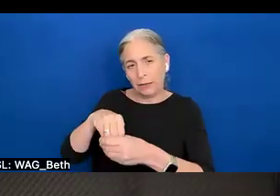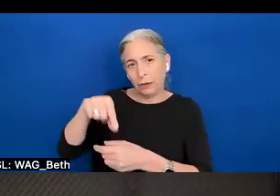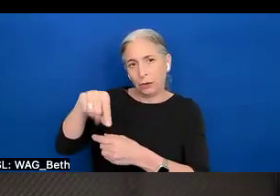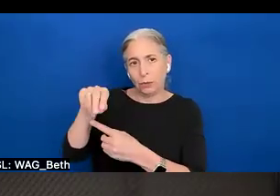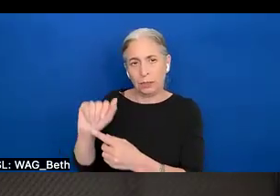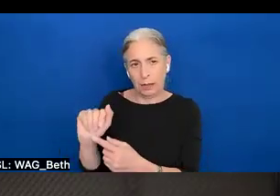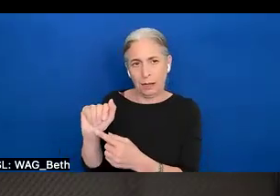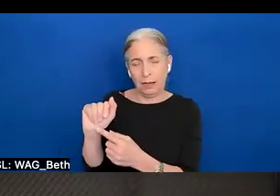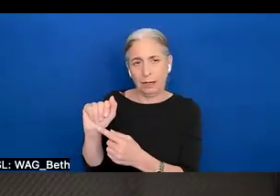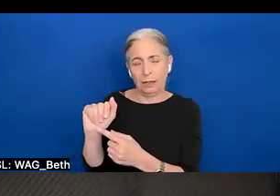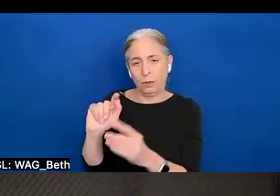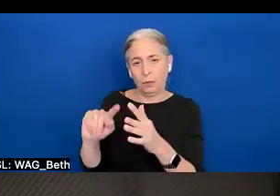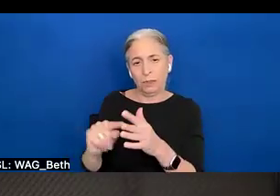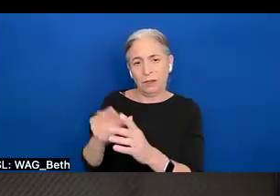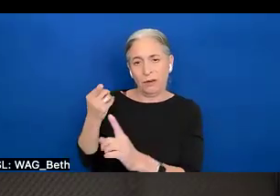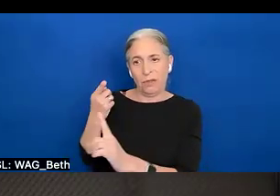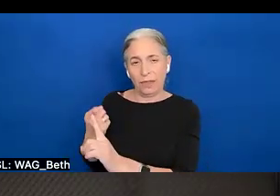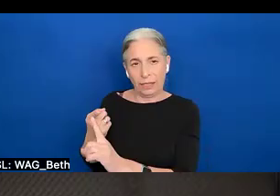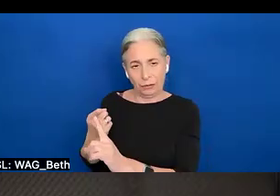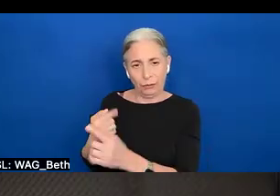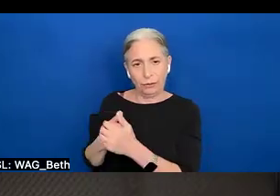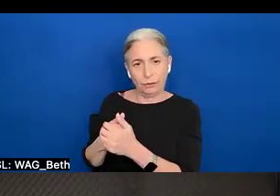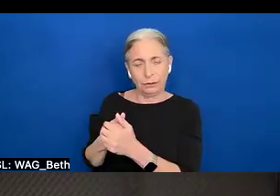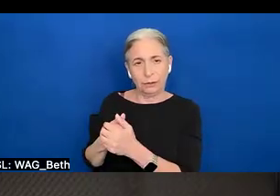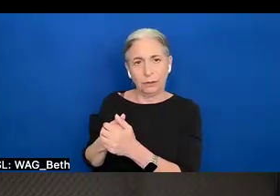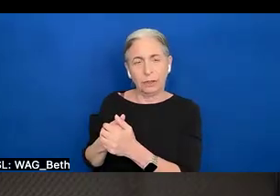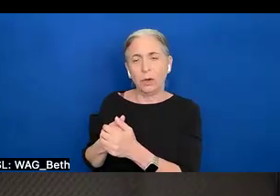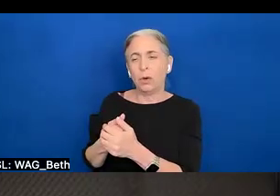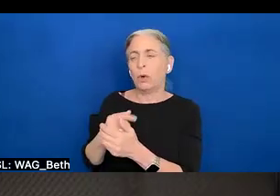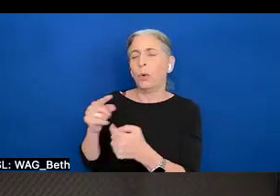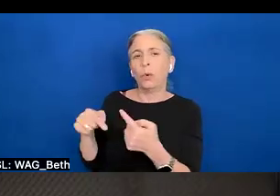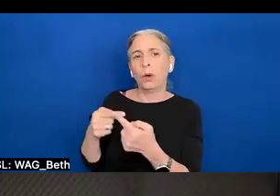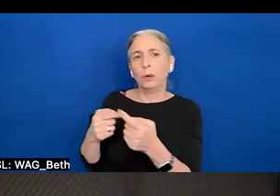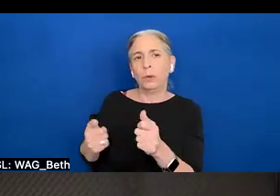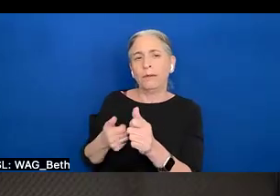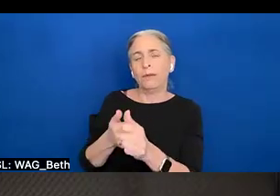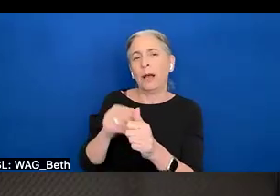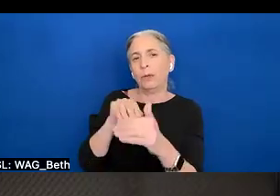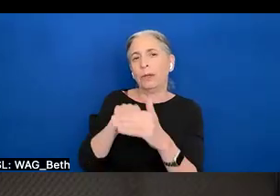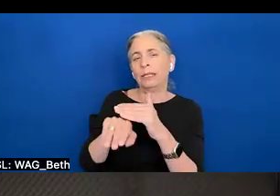So we'll start there. The question is, when we follow the accessibility